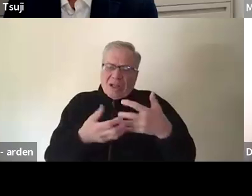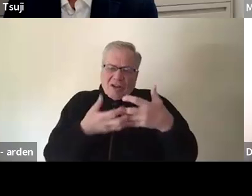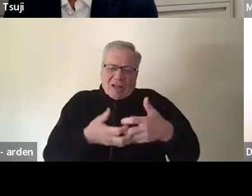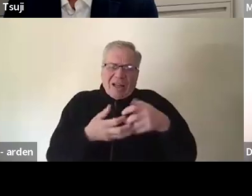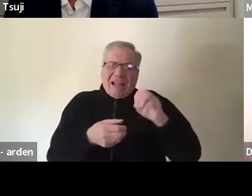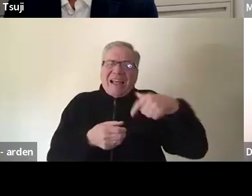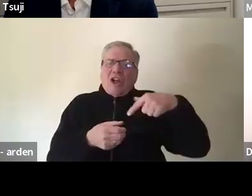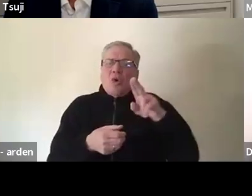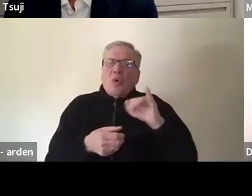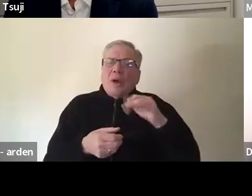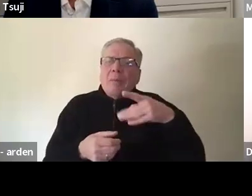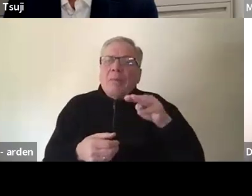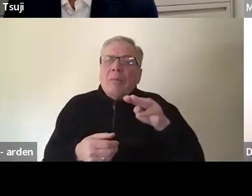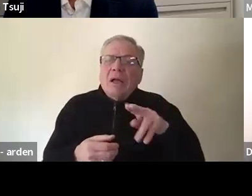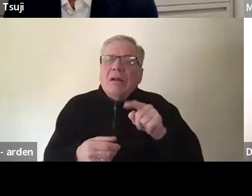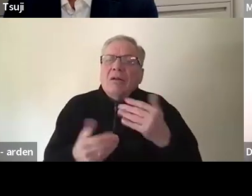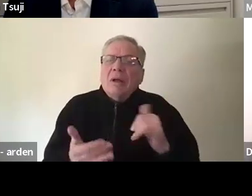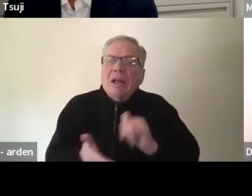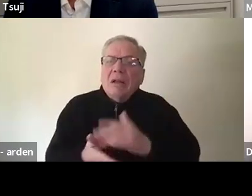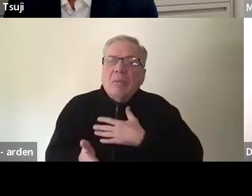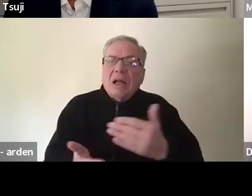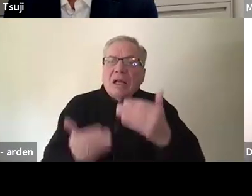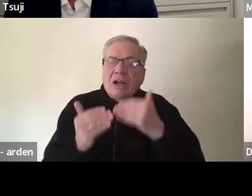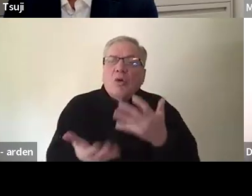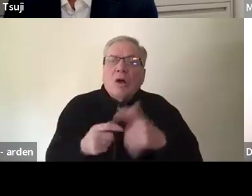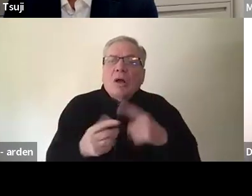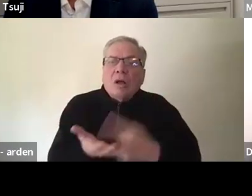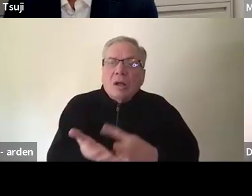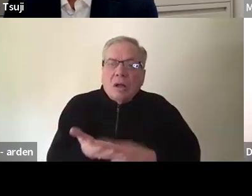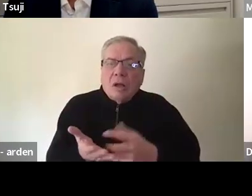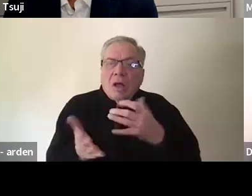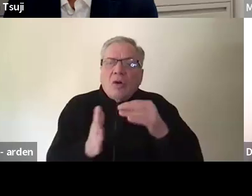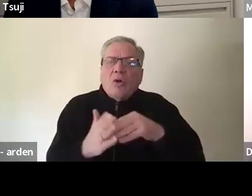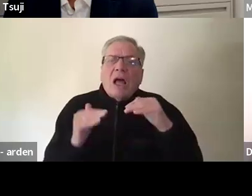working with S-STEM students, so my next question is once you recruit them, how do you keep them